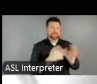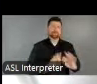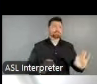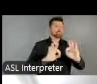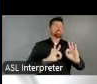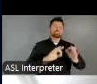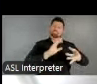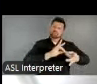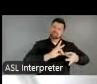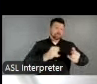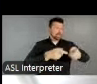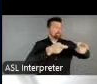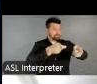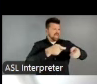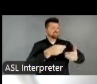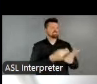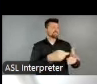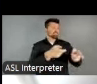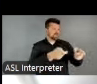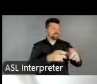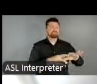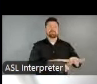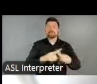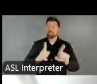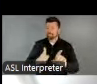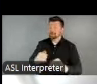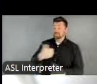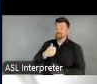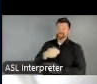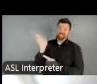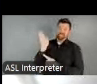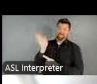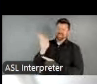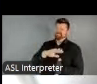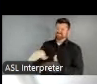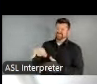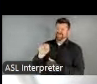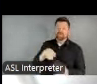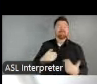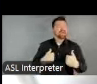But you didn't hear, you didn't tune in to hear me talk. We have an incredible panel to dig even